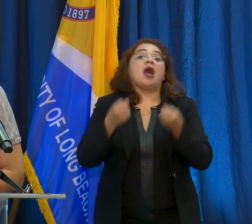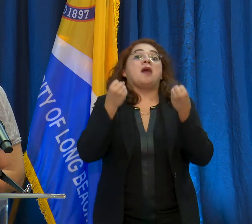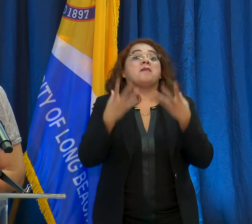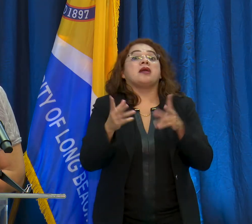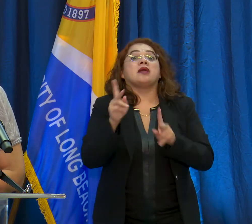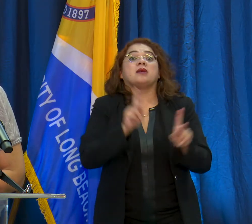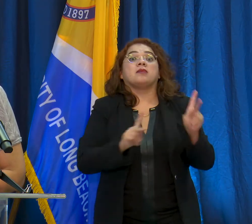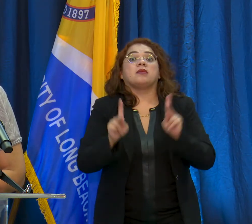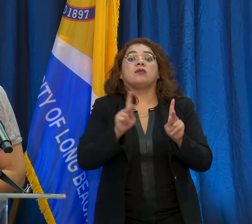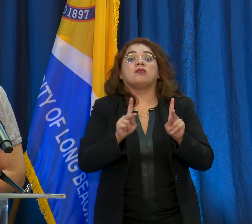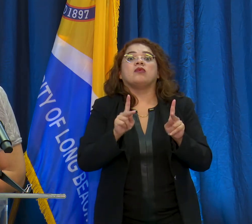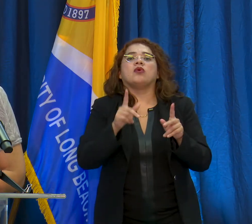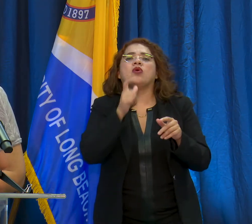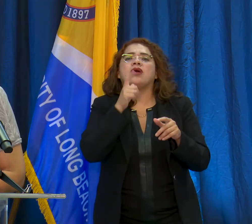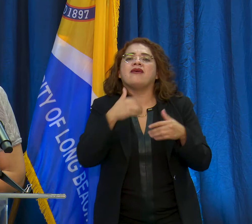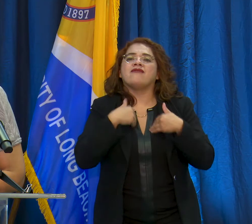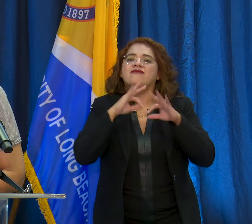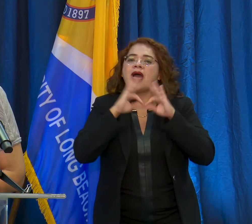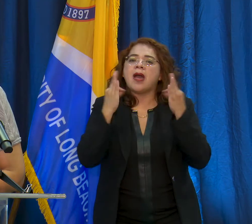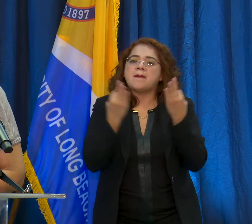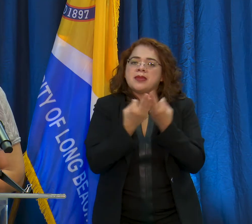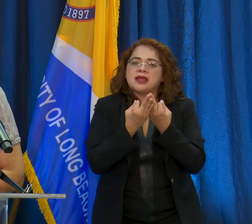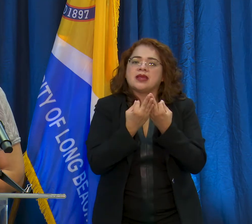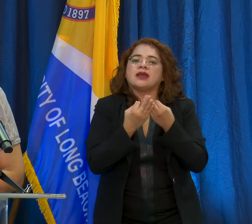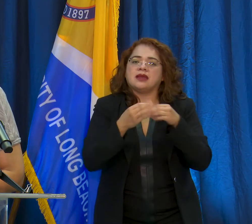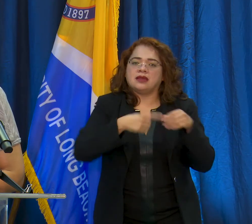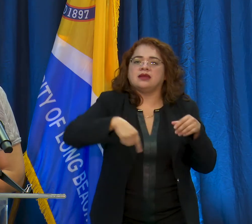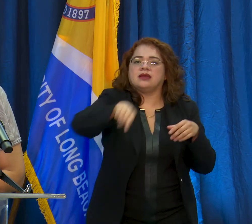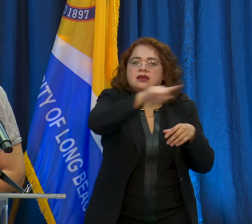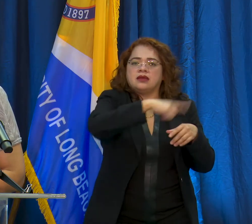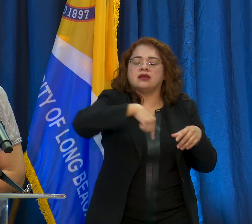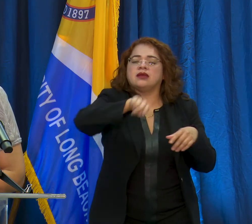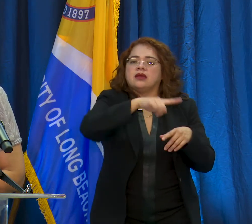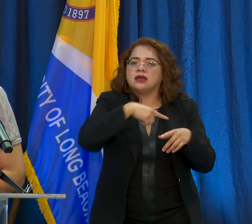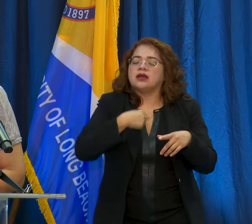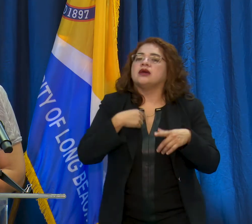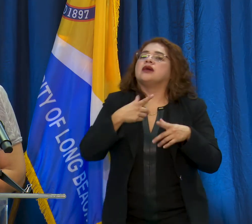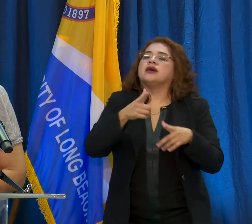by adhering to all of the precautions that we ask of them.